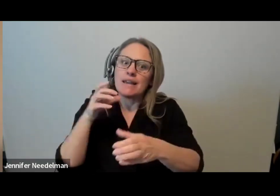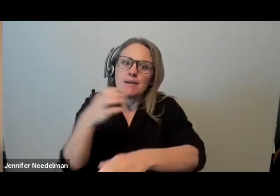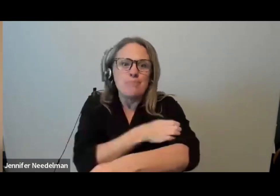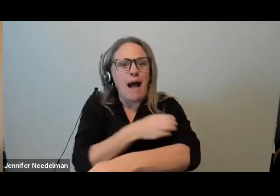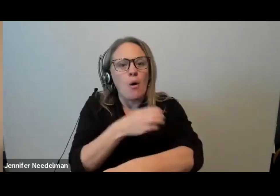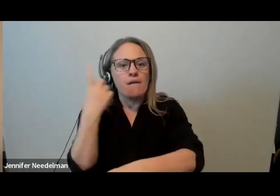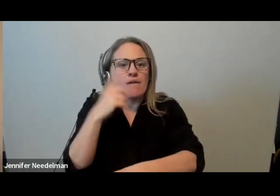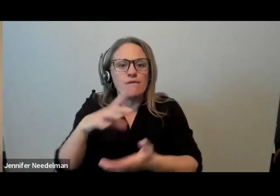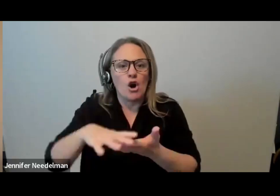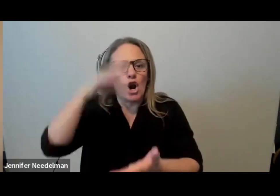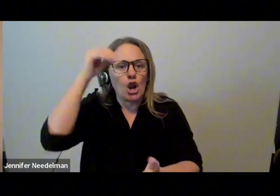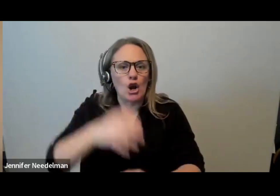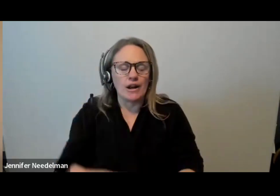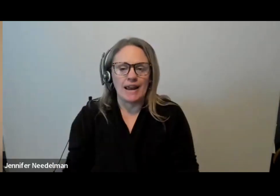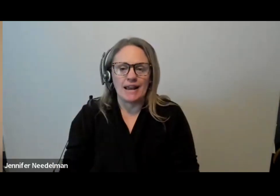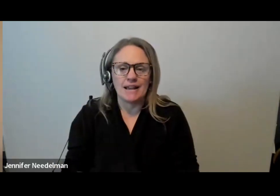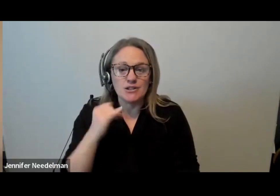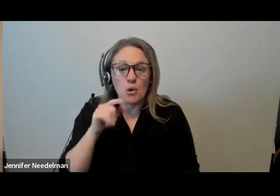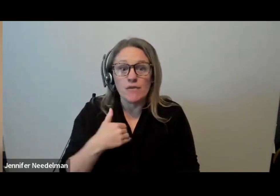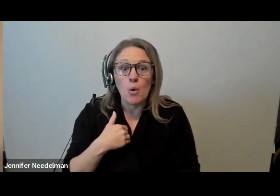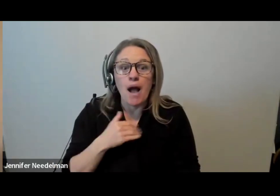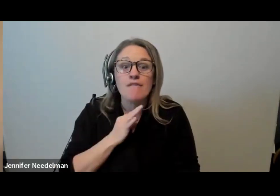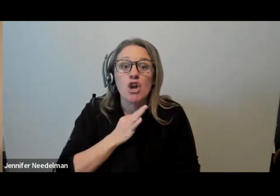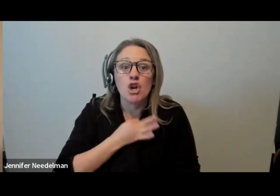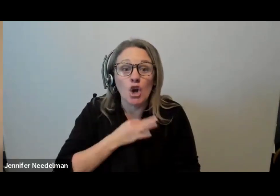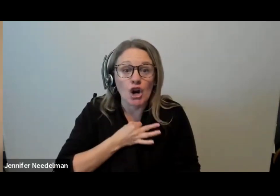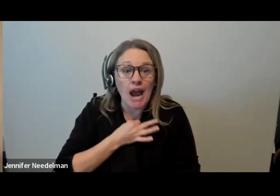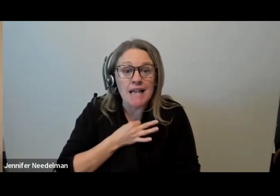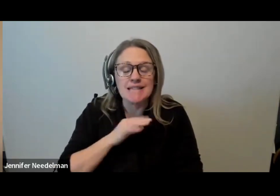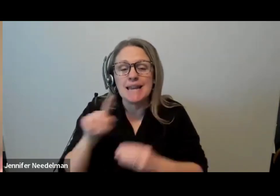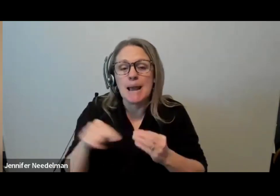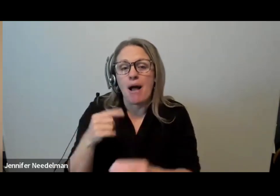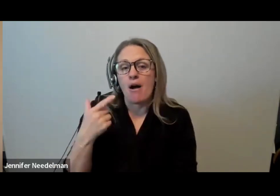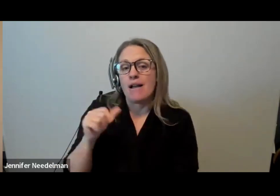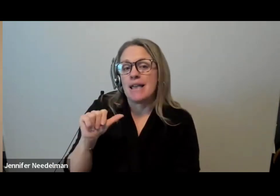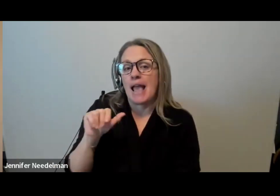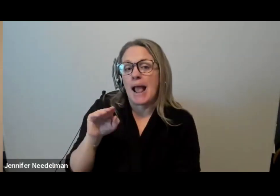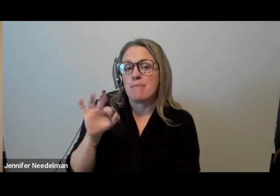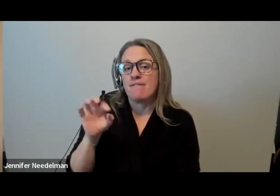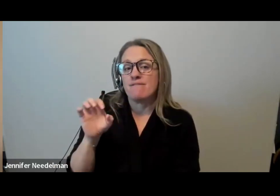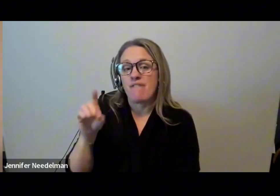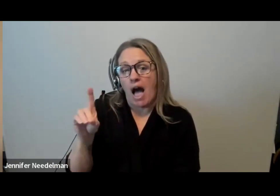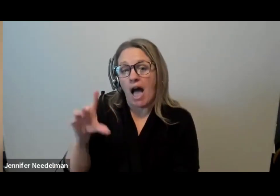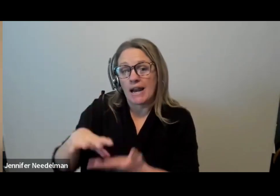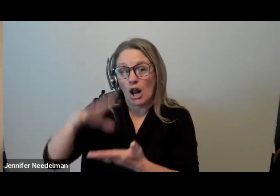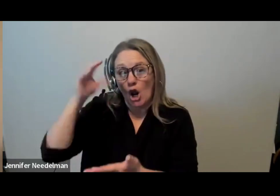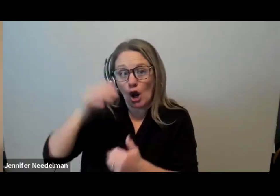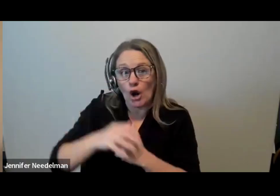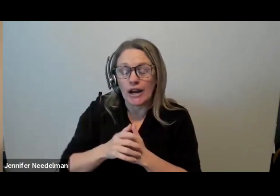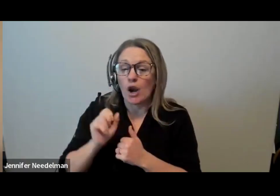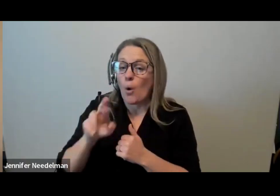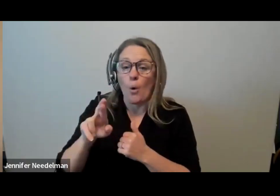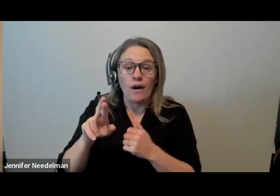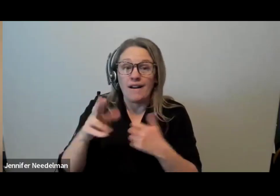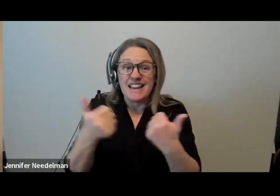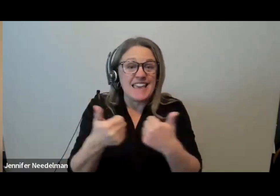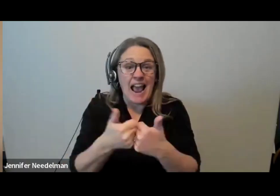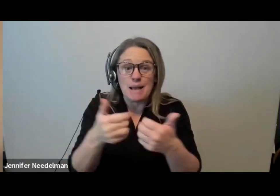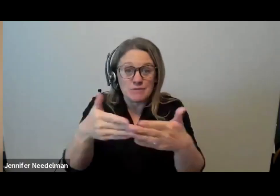So if you have a curiosity around gamified learning or just gamification in general for building applications